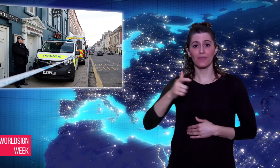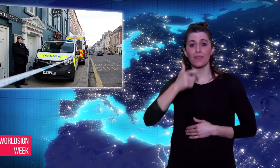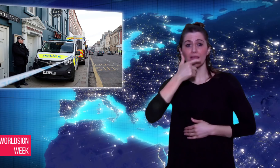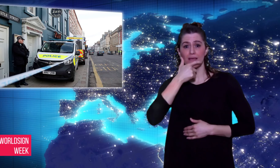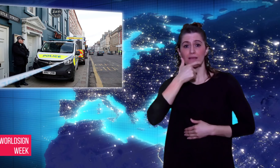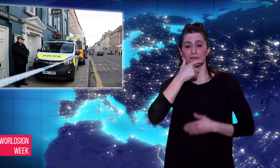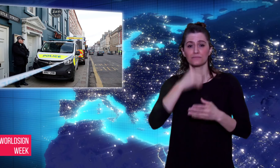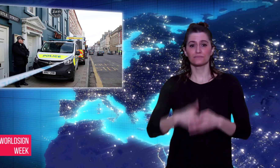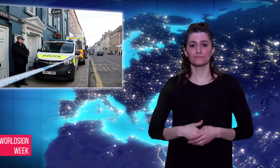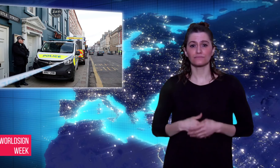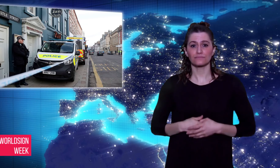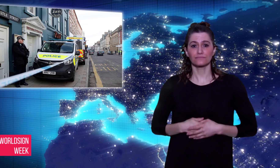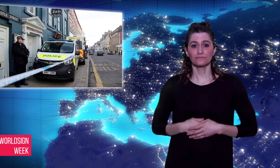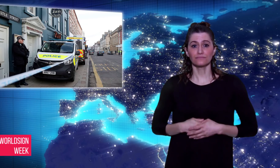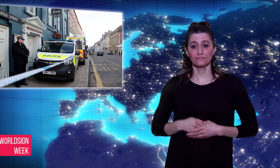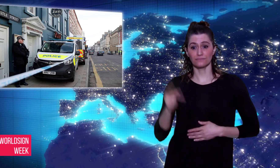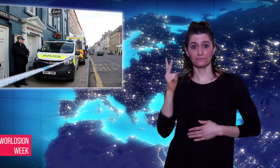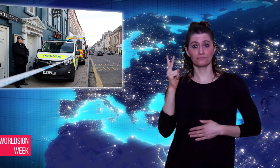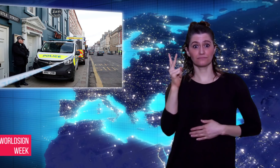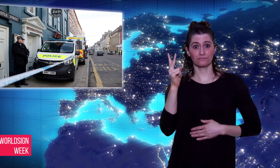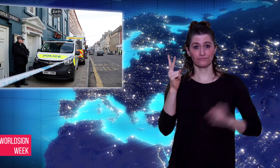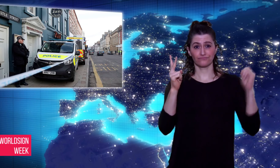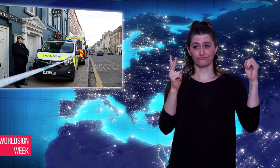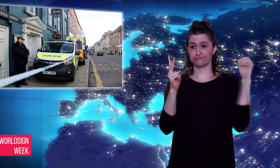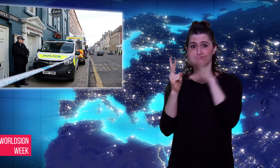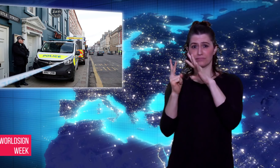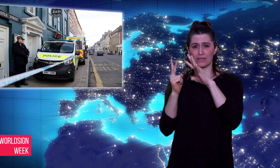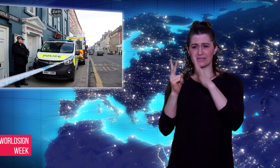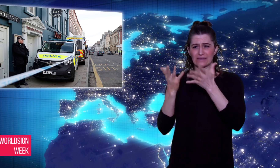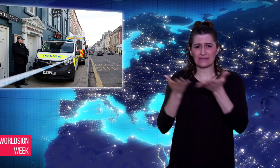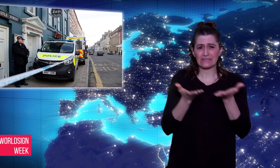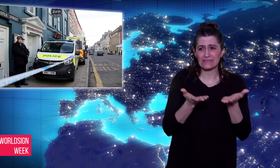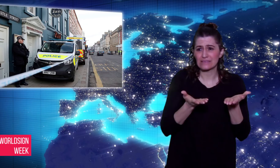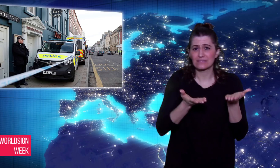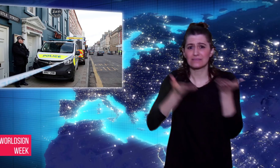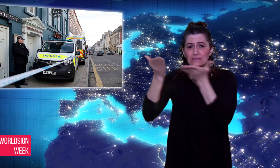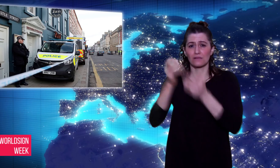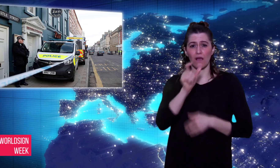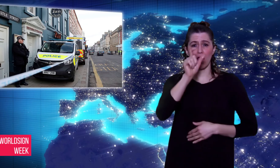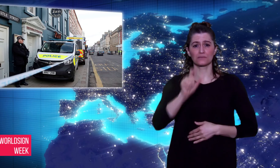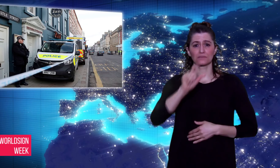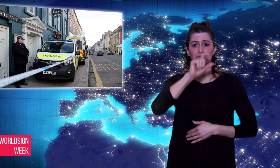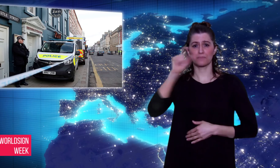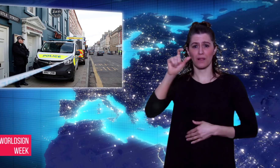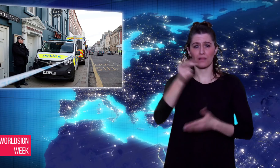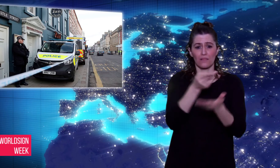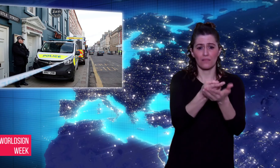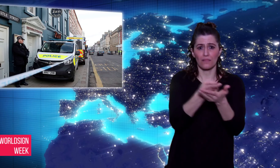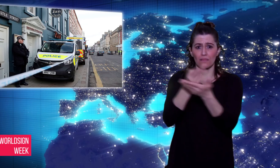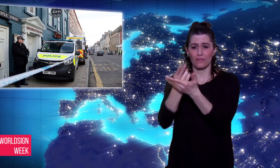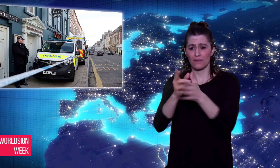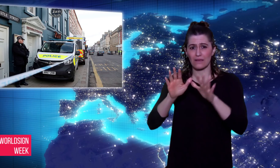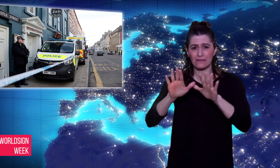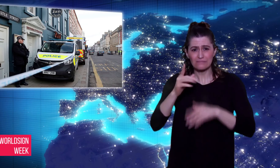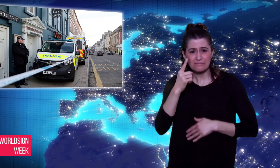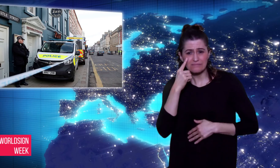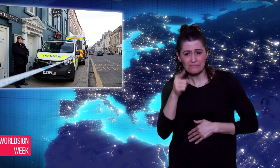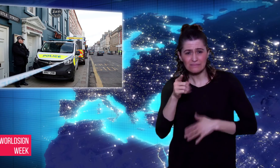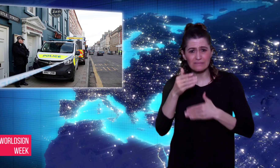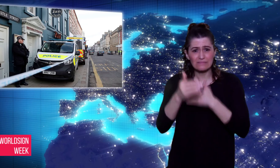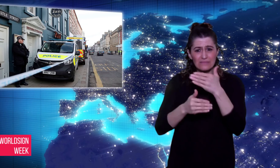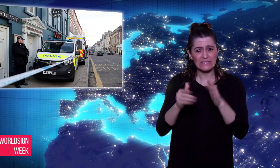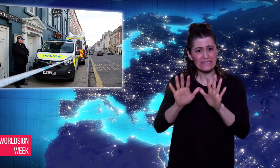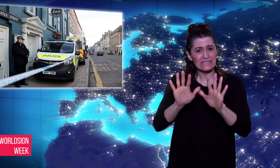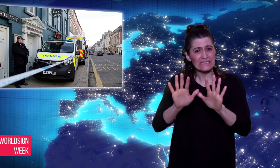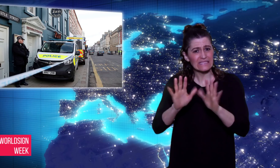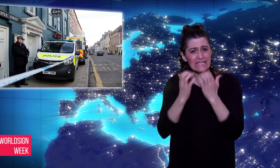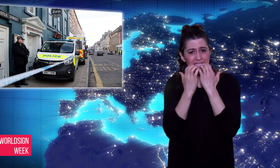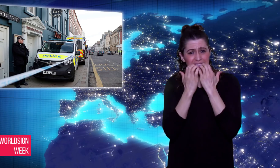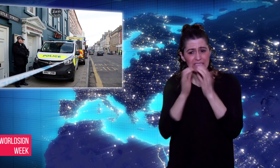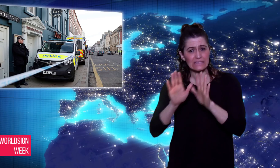remain in critical condition. The incident